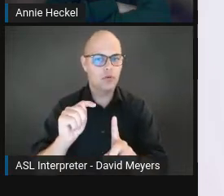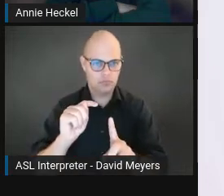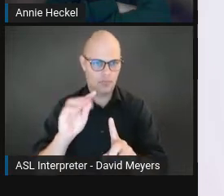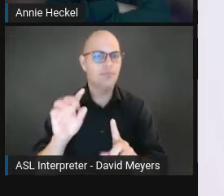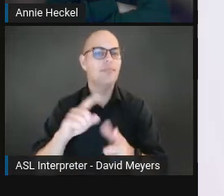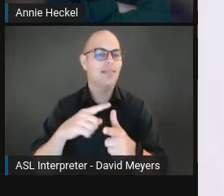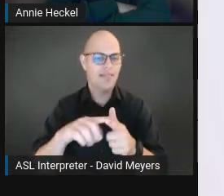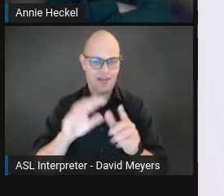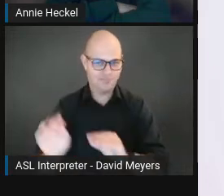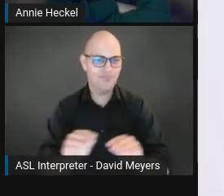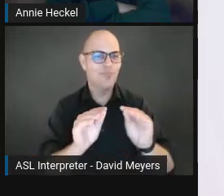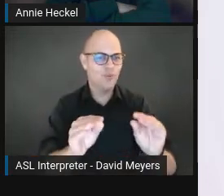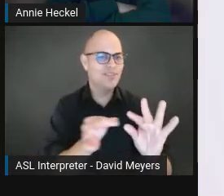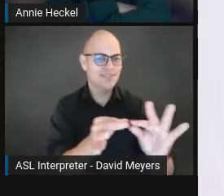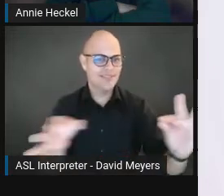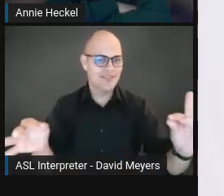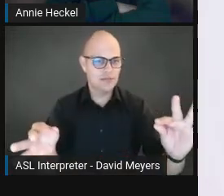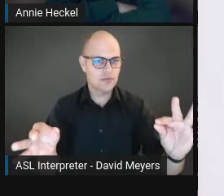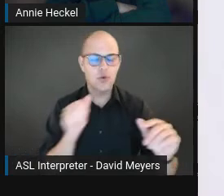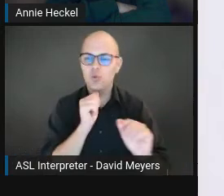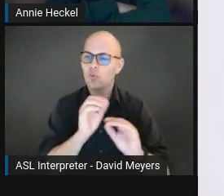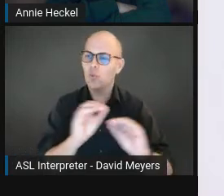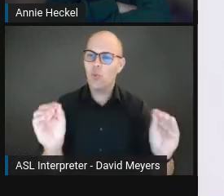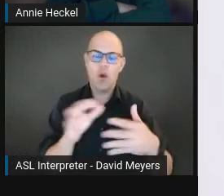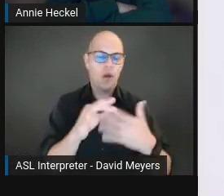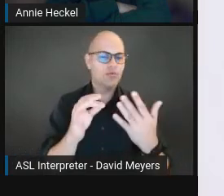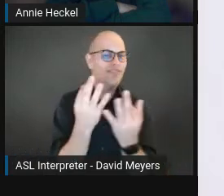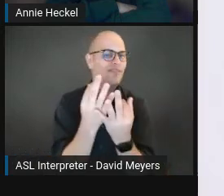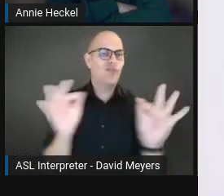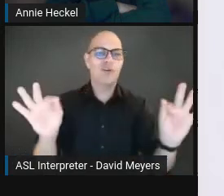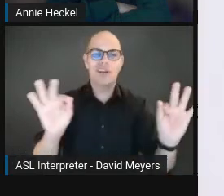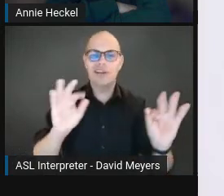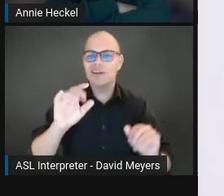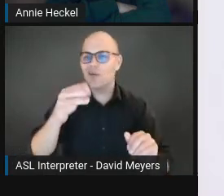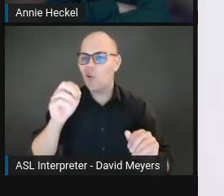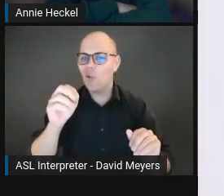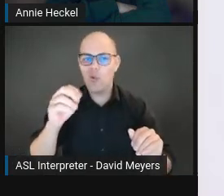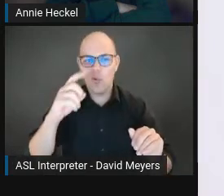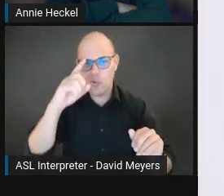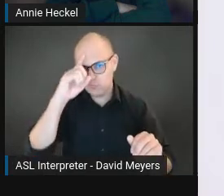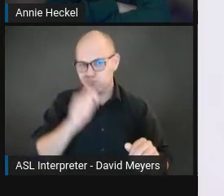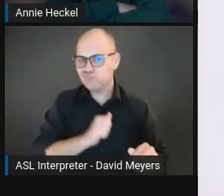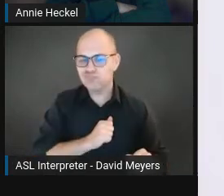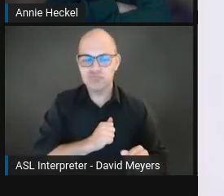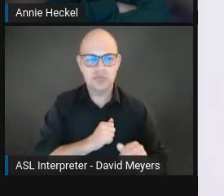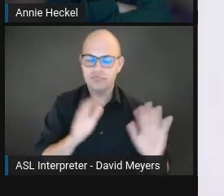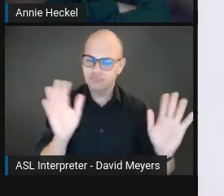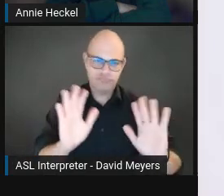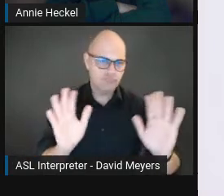They don't have the option of just free-coding it. They don't have the option of reinventing their own wheels here.